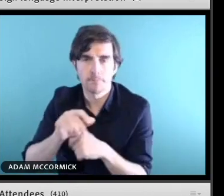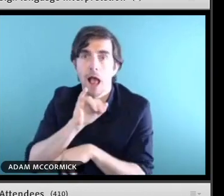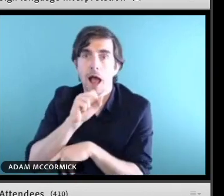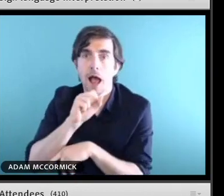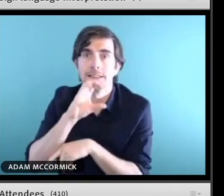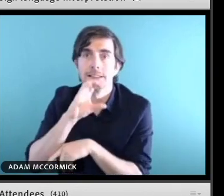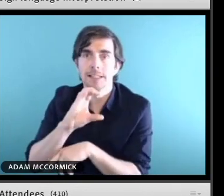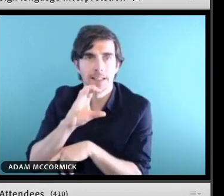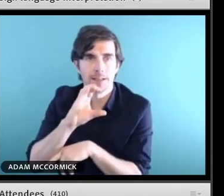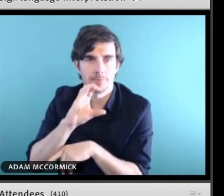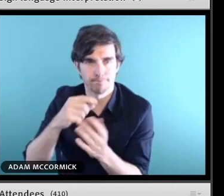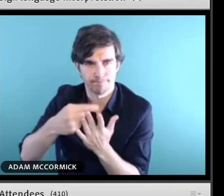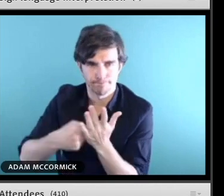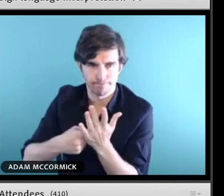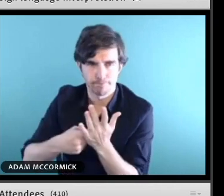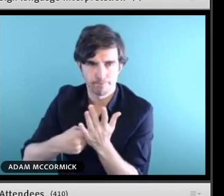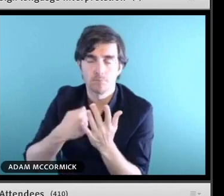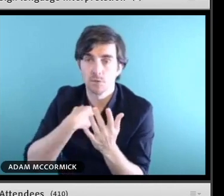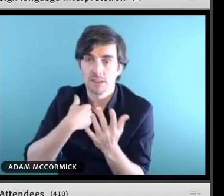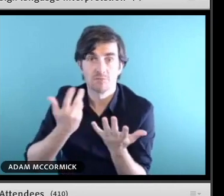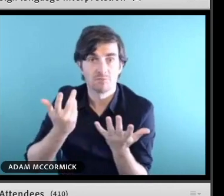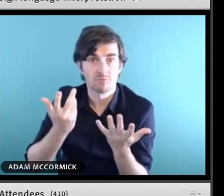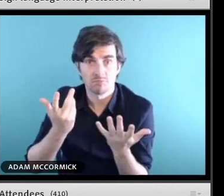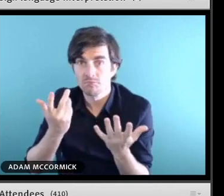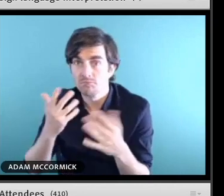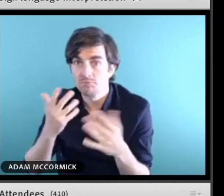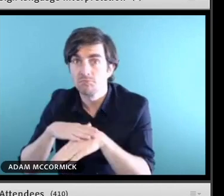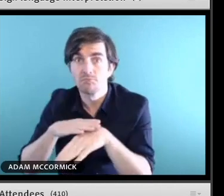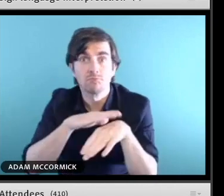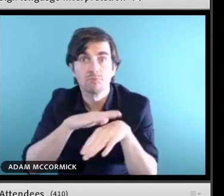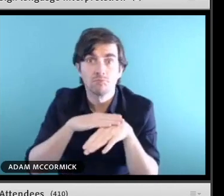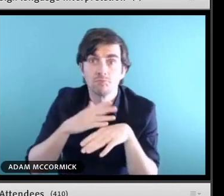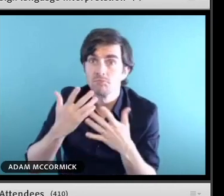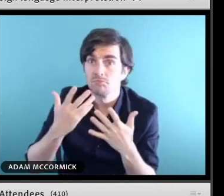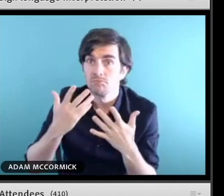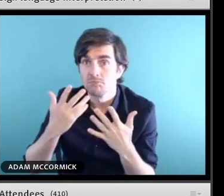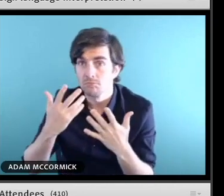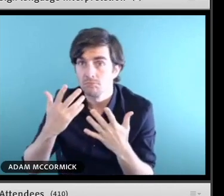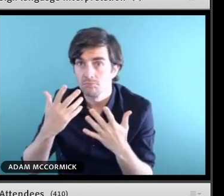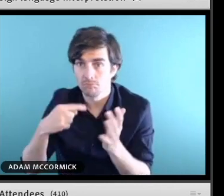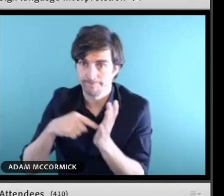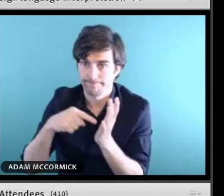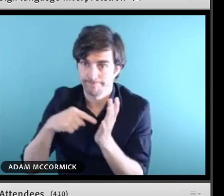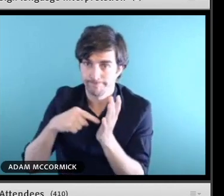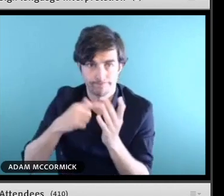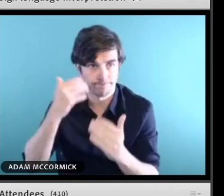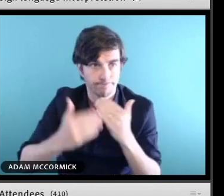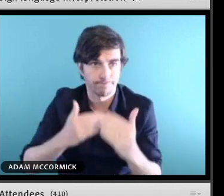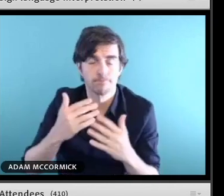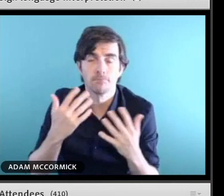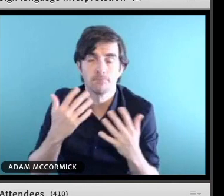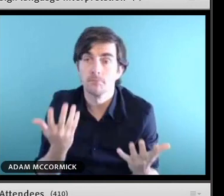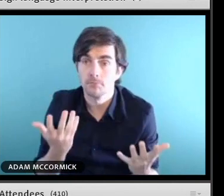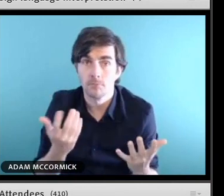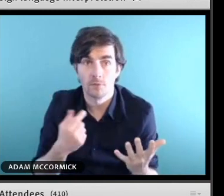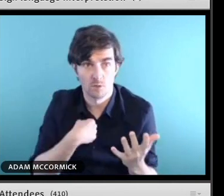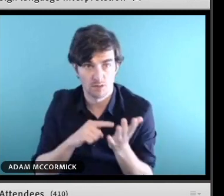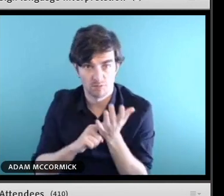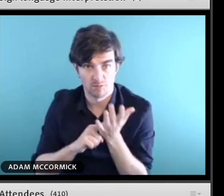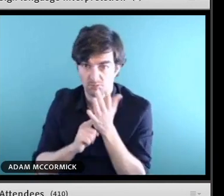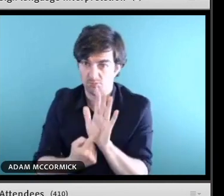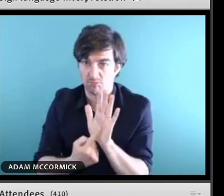prevention and response. Also outlining very briefly how gender and age factors also intersect